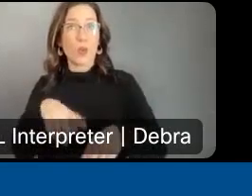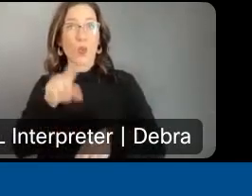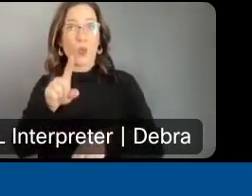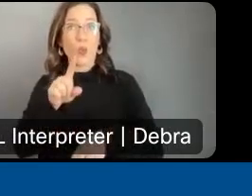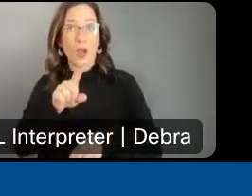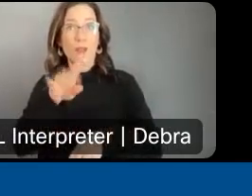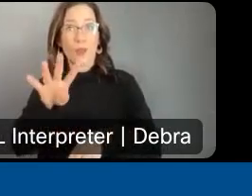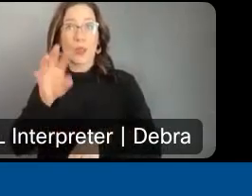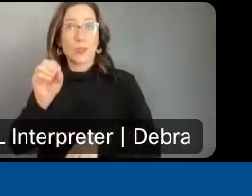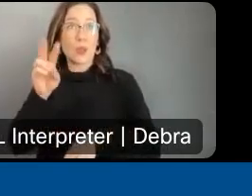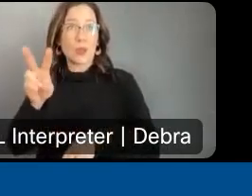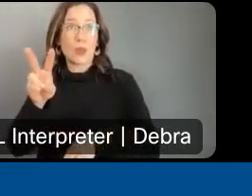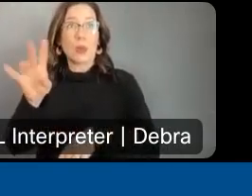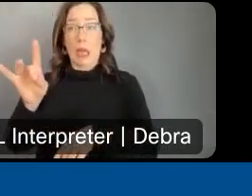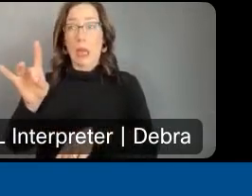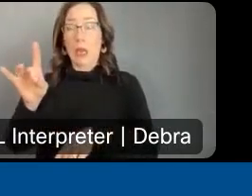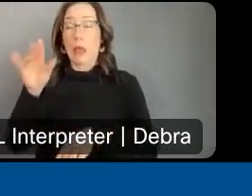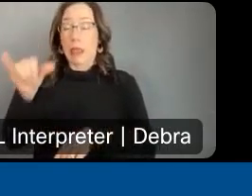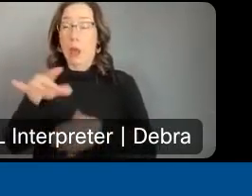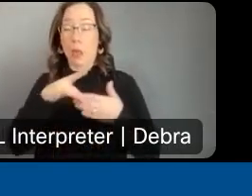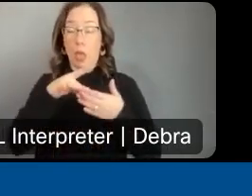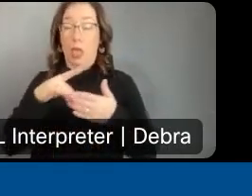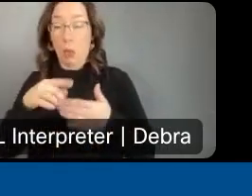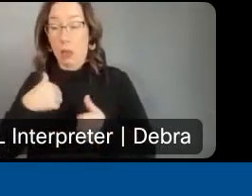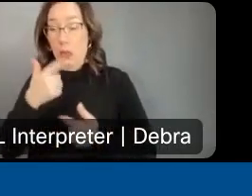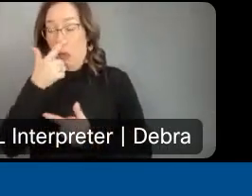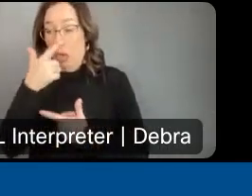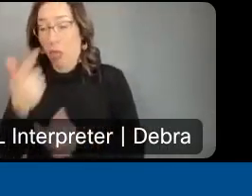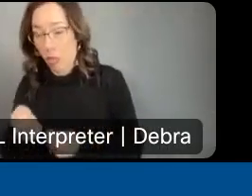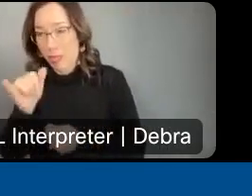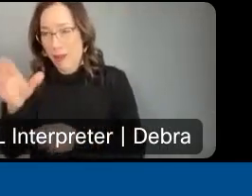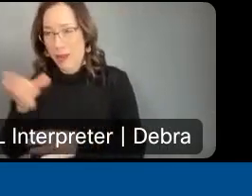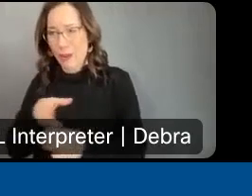which really drove my interest in this area because here we were being